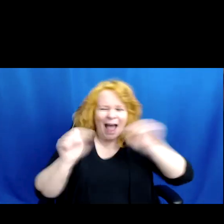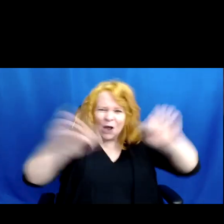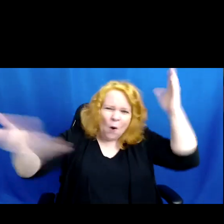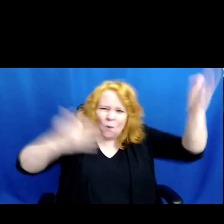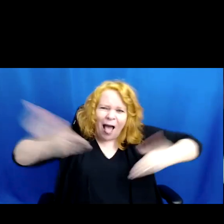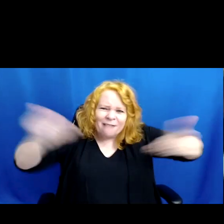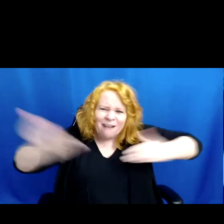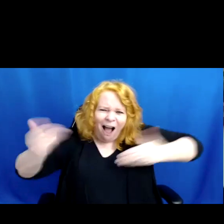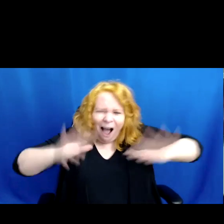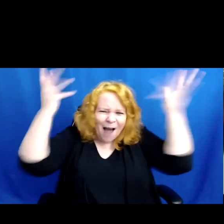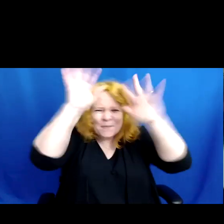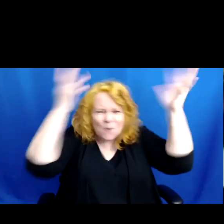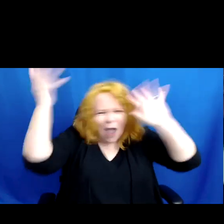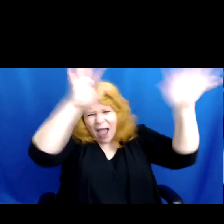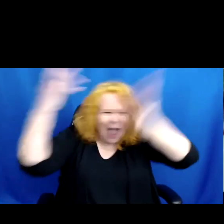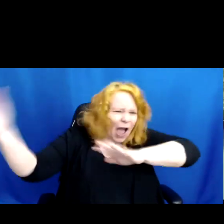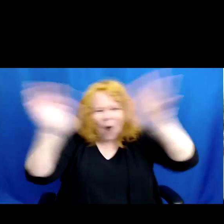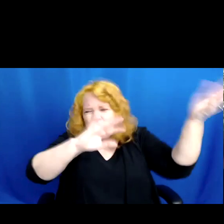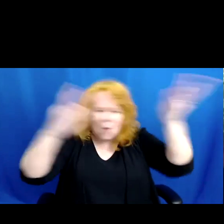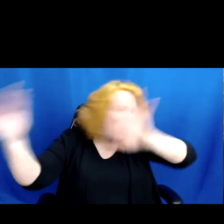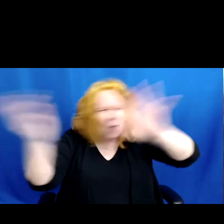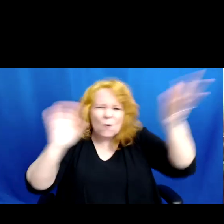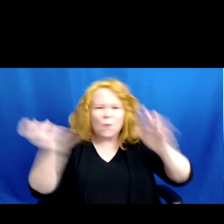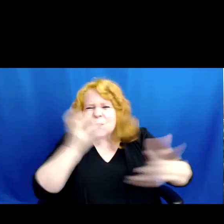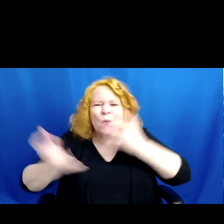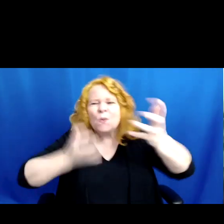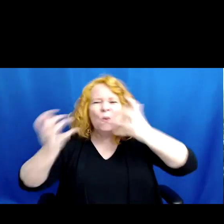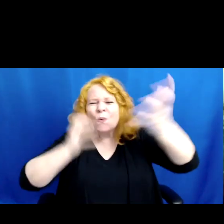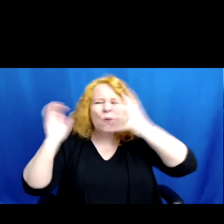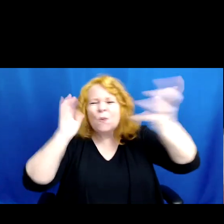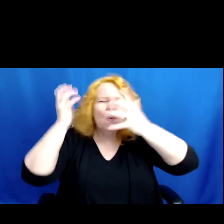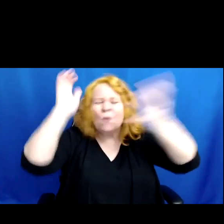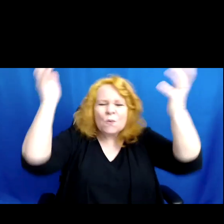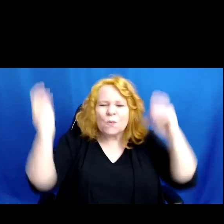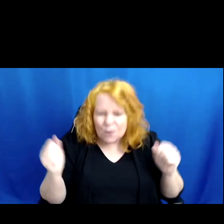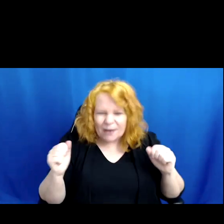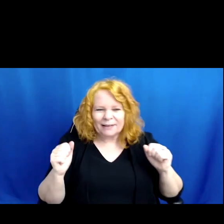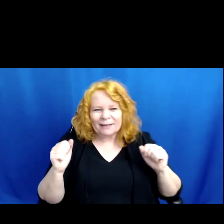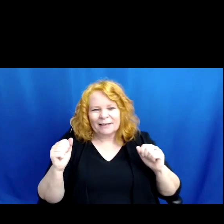Woo woo woo.